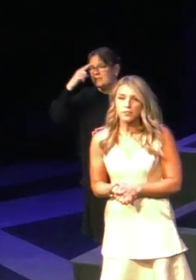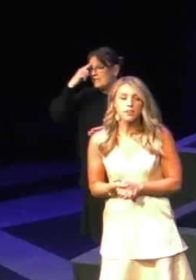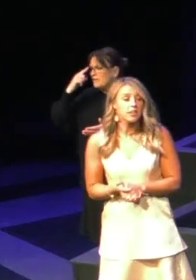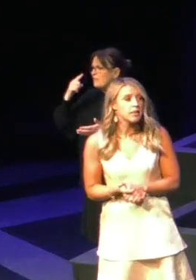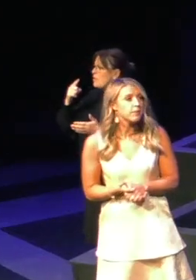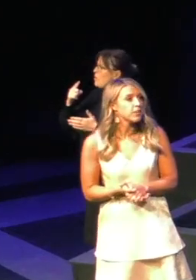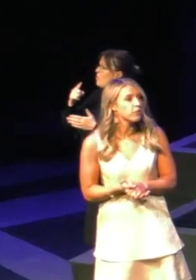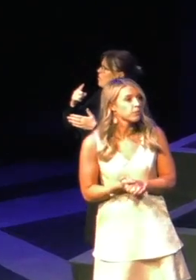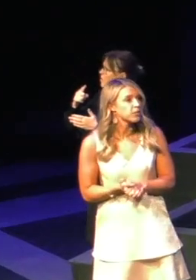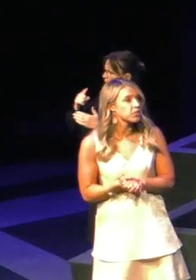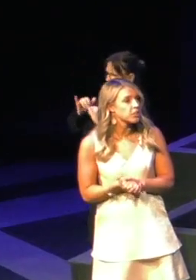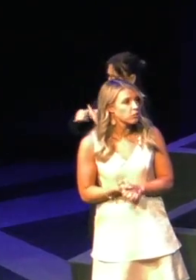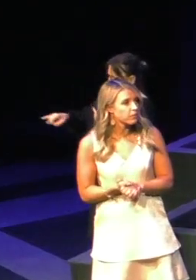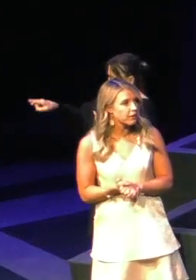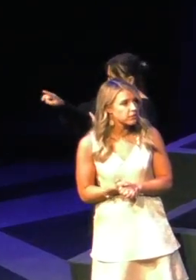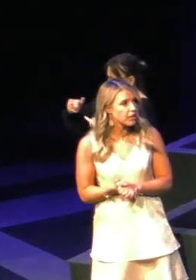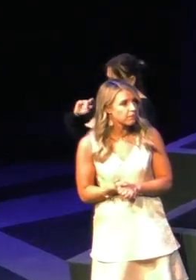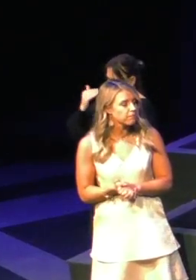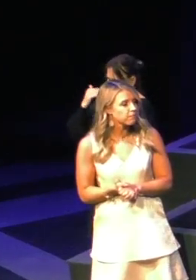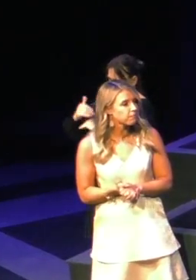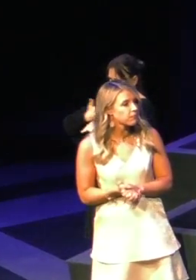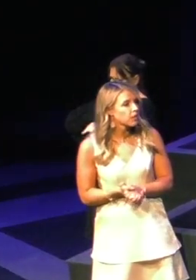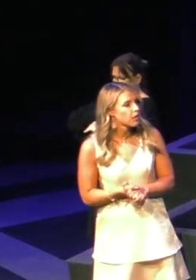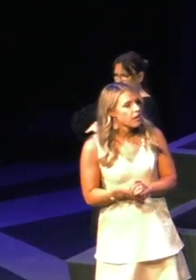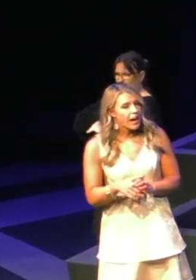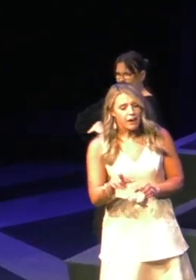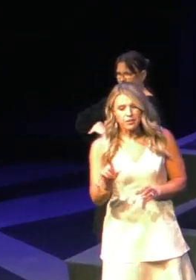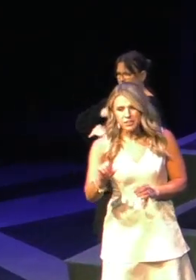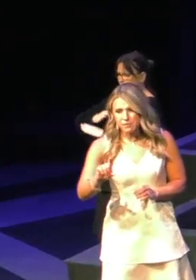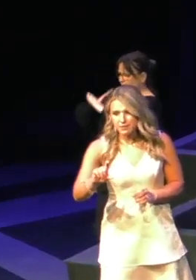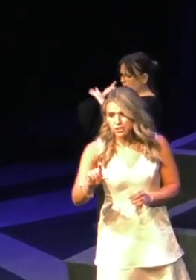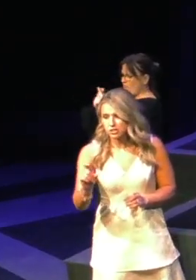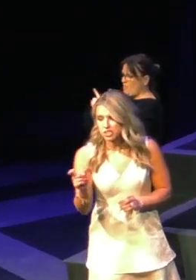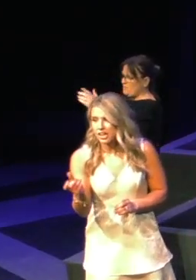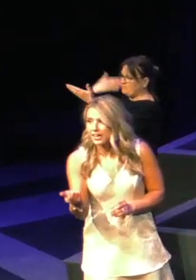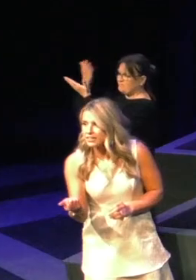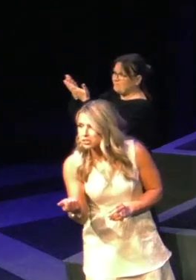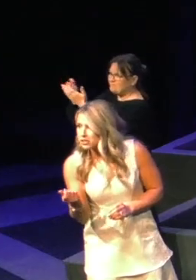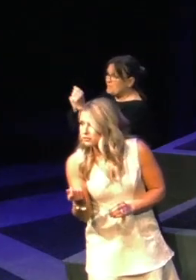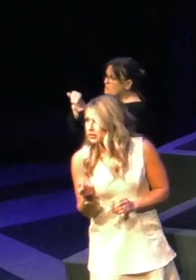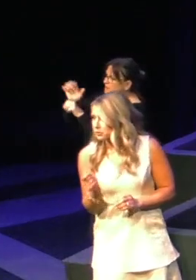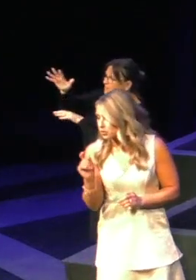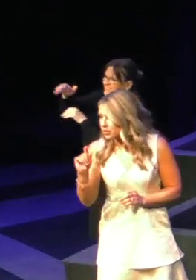that are keeping you from reaching your mountaintop? How can you maybe just change the view. Look